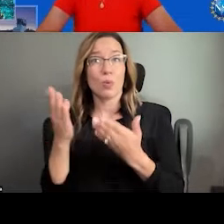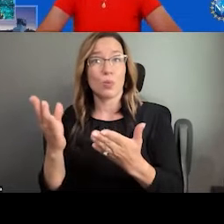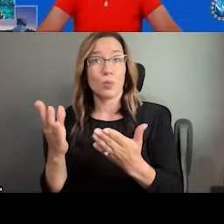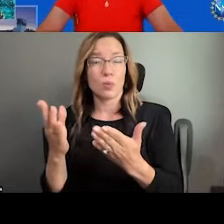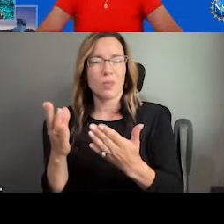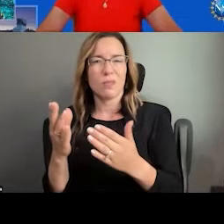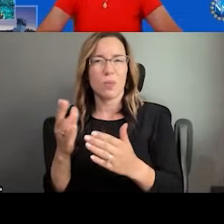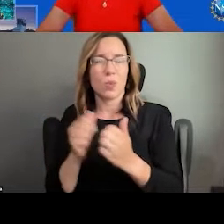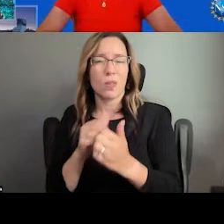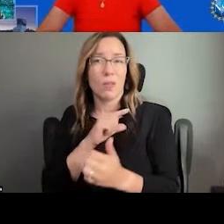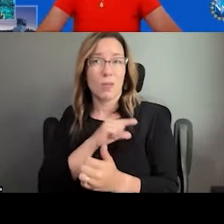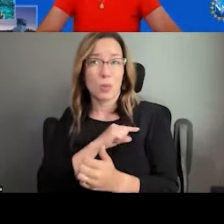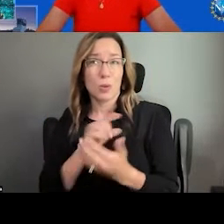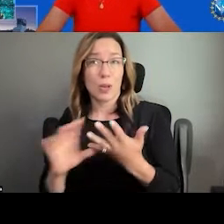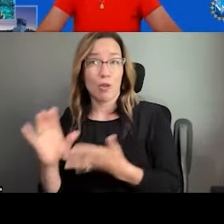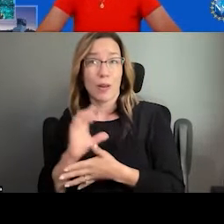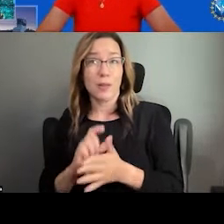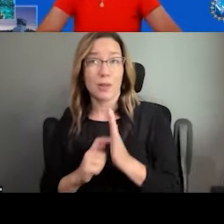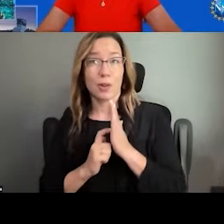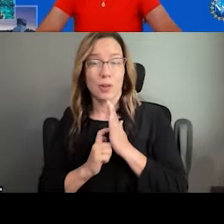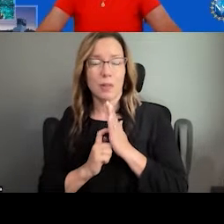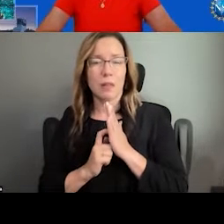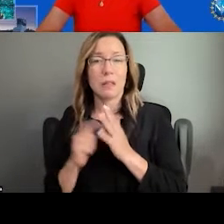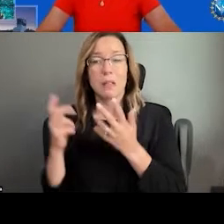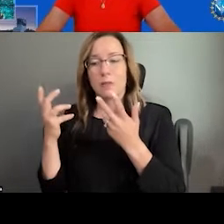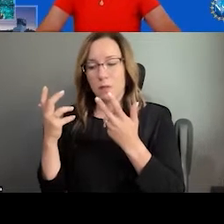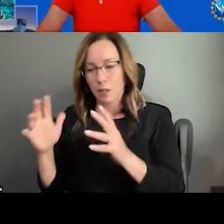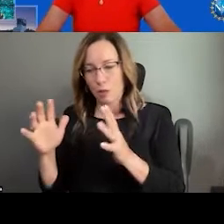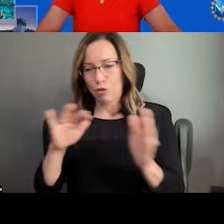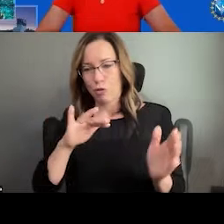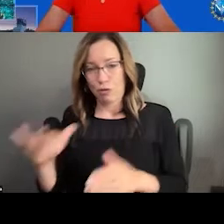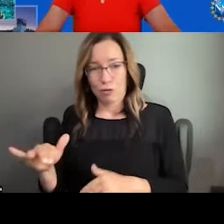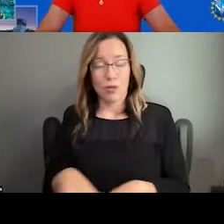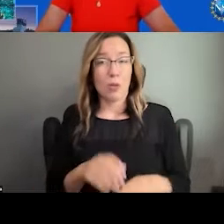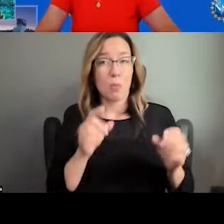Then finally, we're going to end with some very important opportunities for Q and